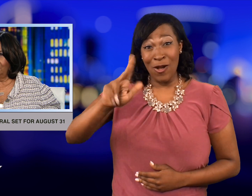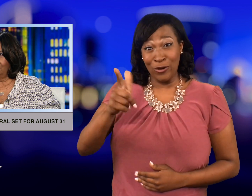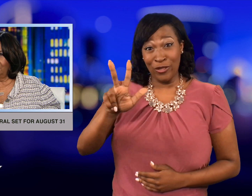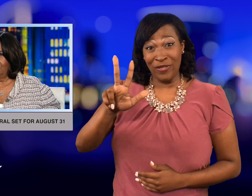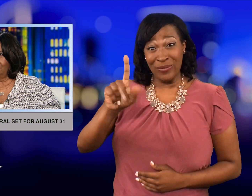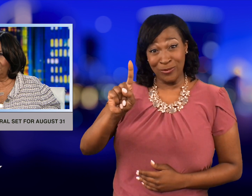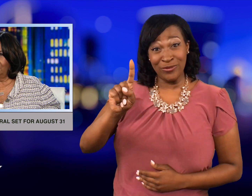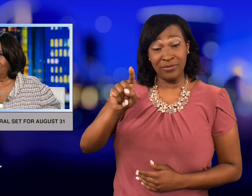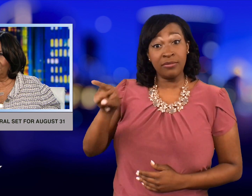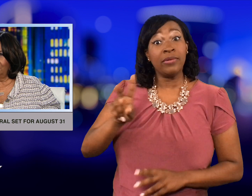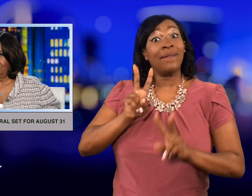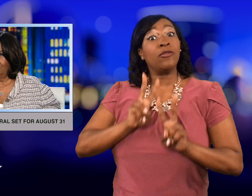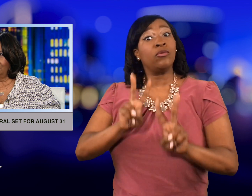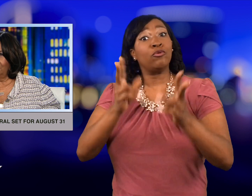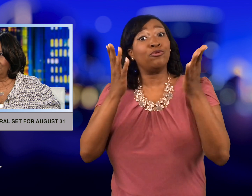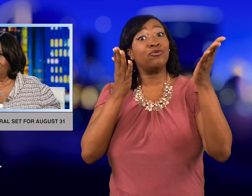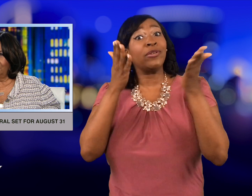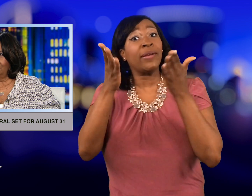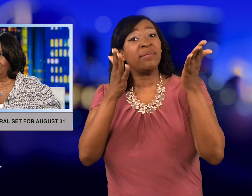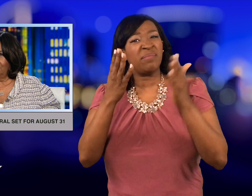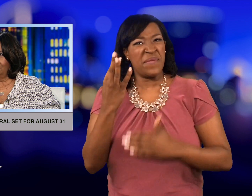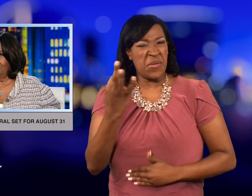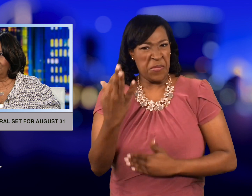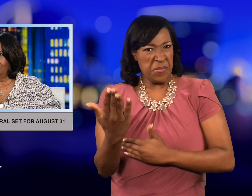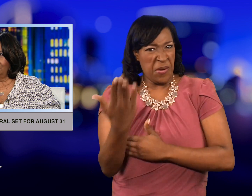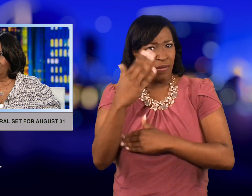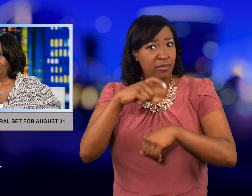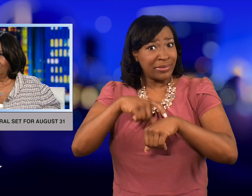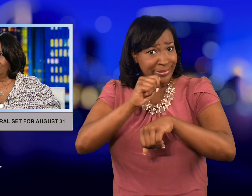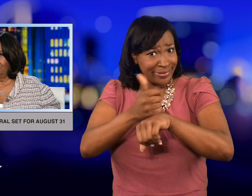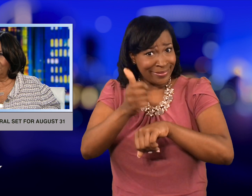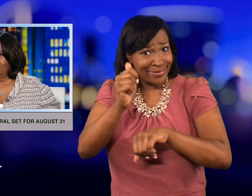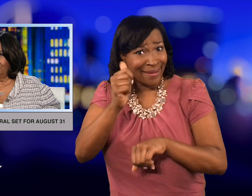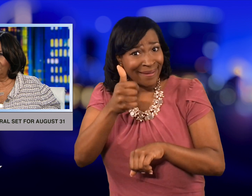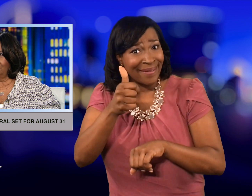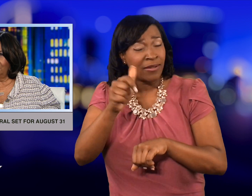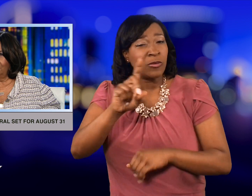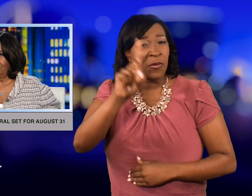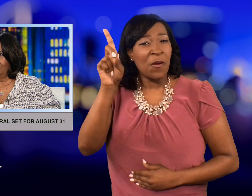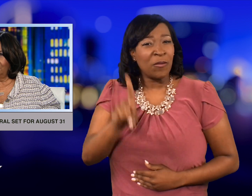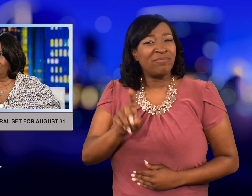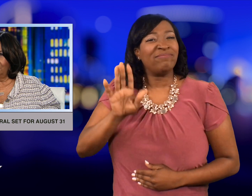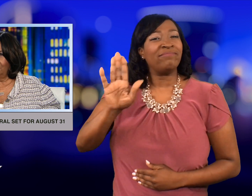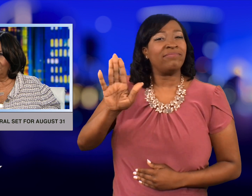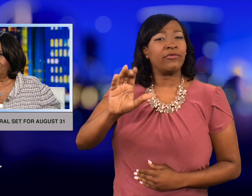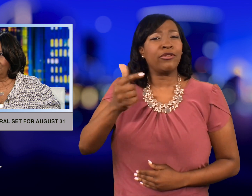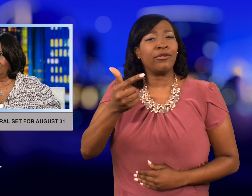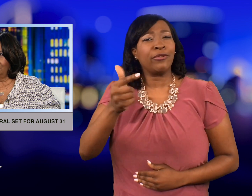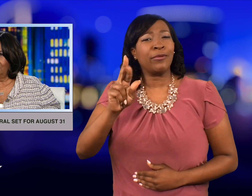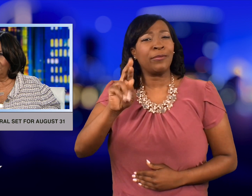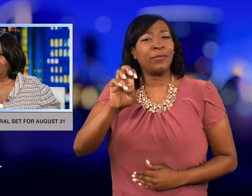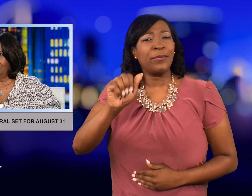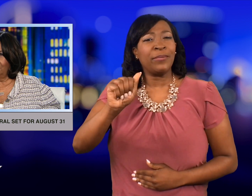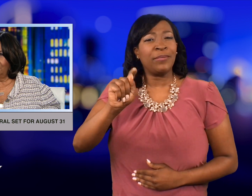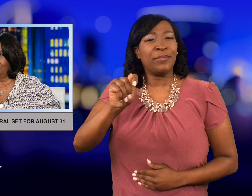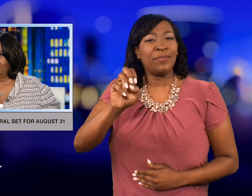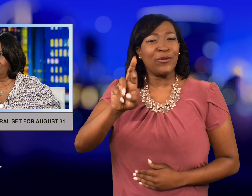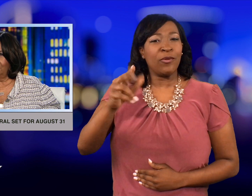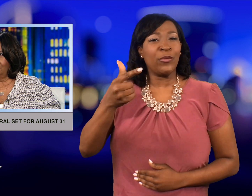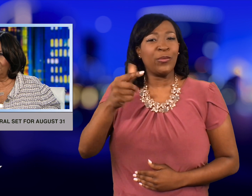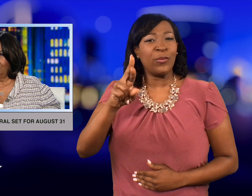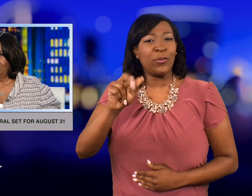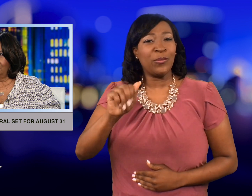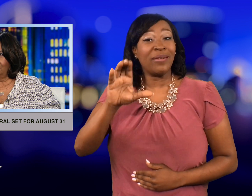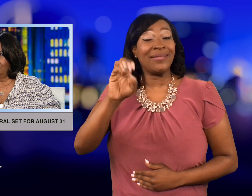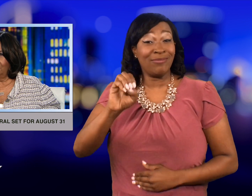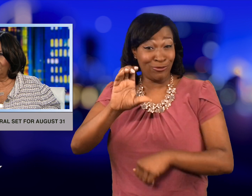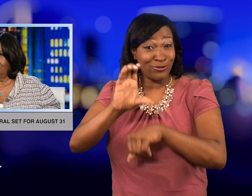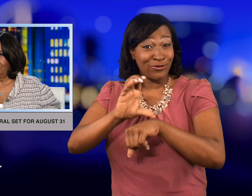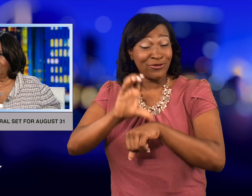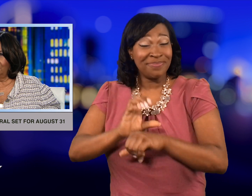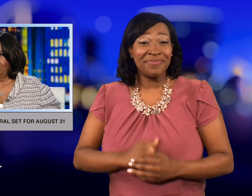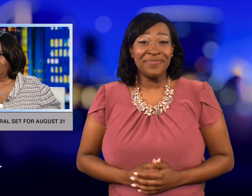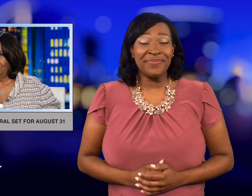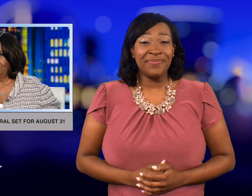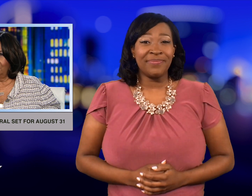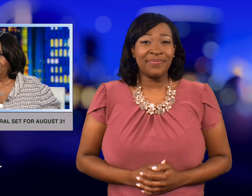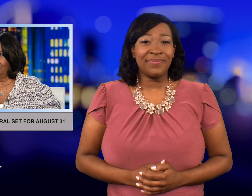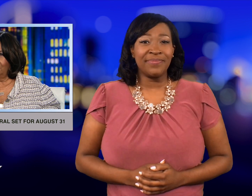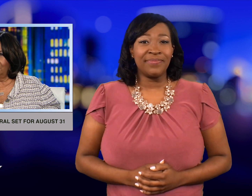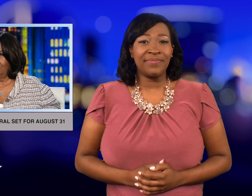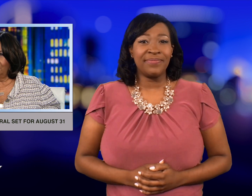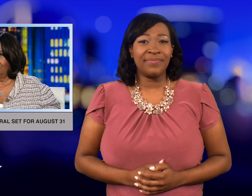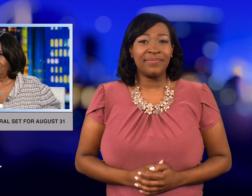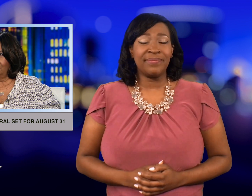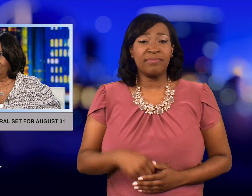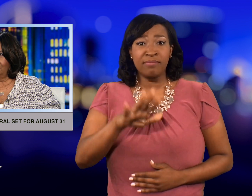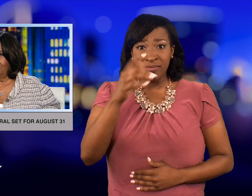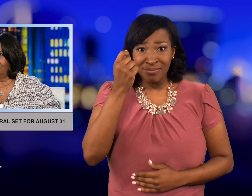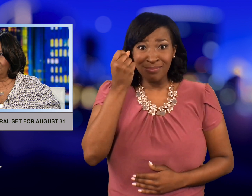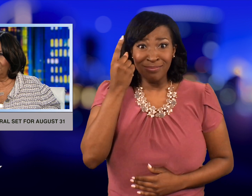Funeral services will follow at 10 AM Friday, August 31 at Detroit's Greater Grace Temple.